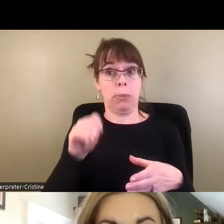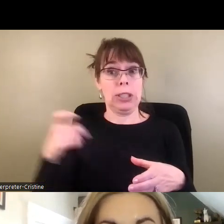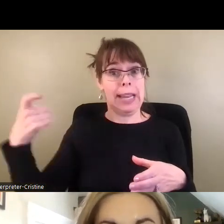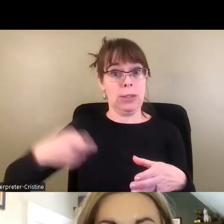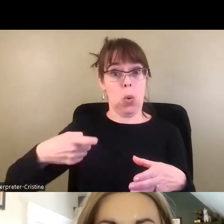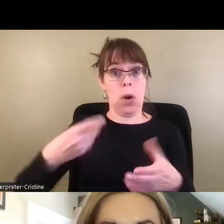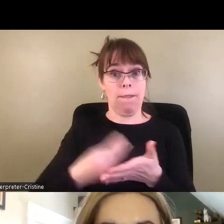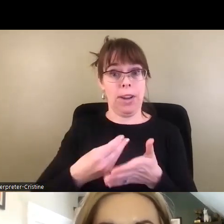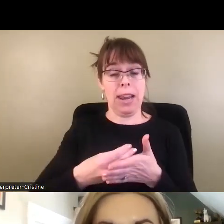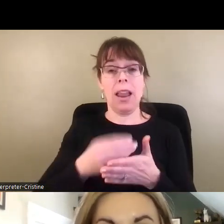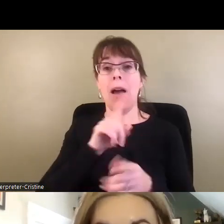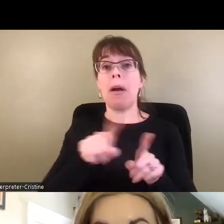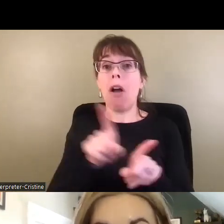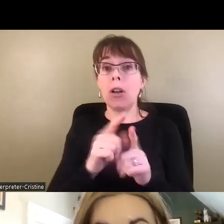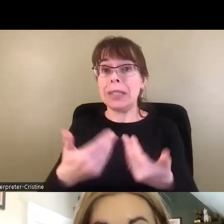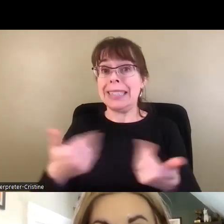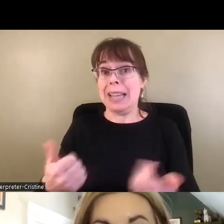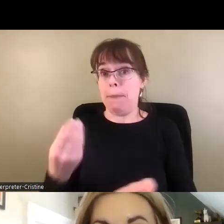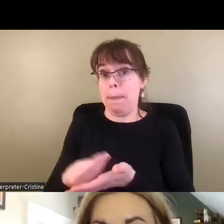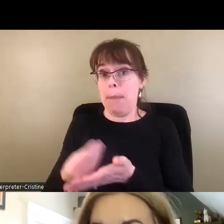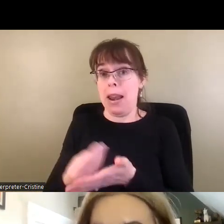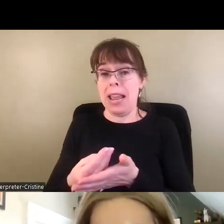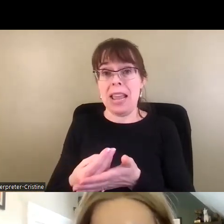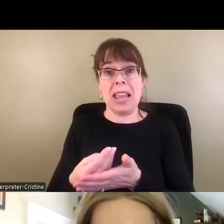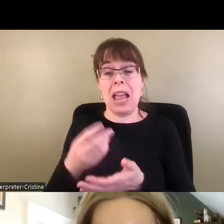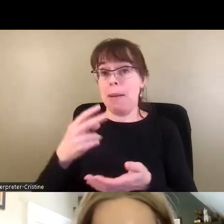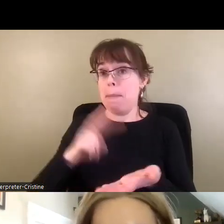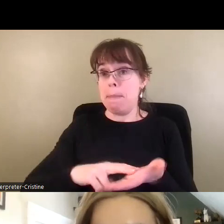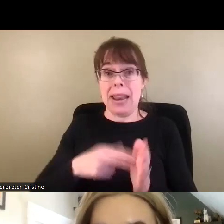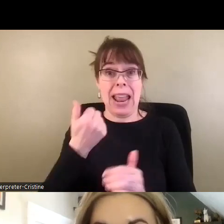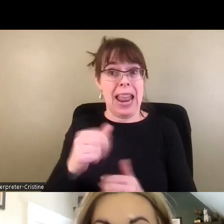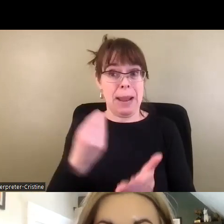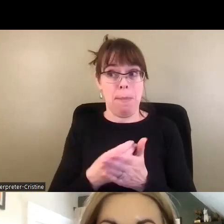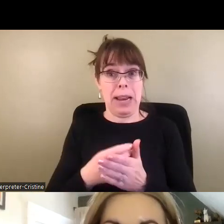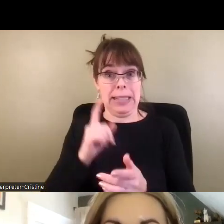but it's a separate pool of funding so any dollar donated to the Abortion Fund goes directly back